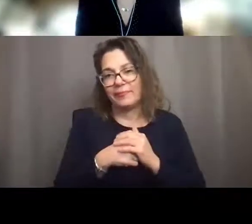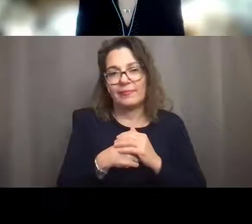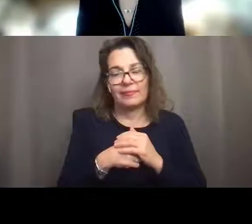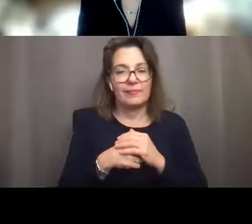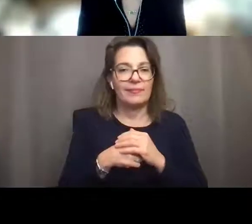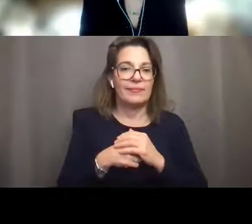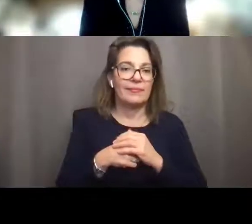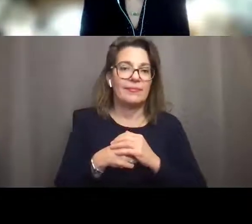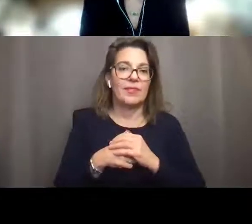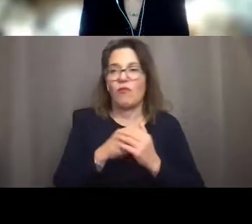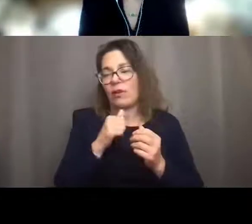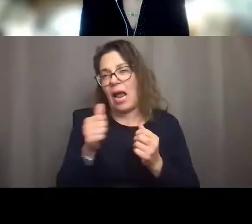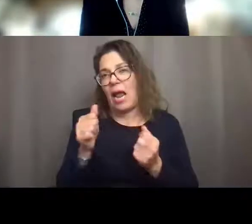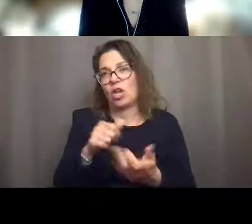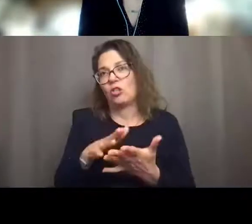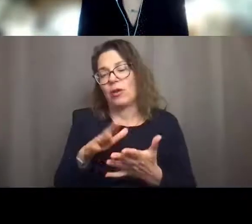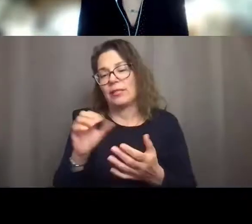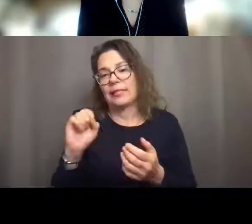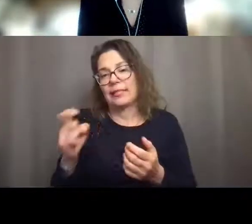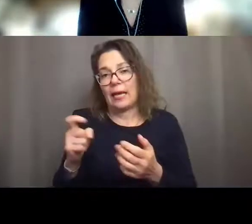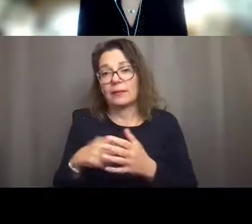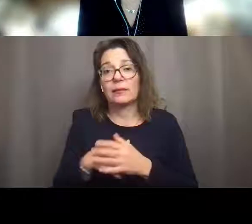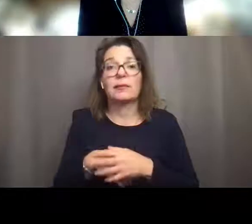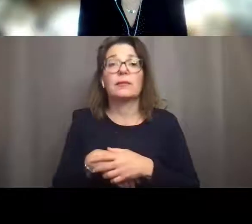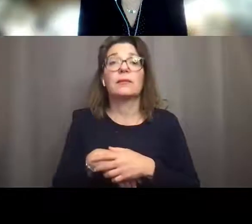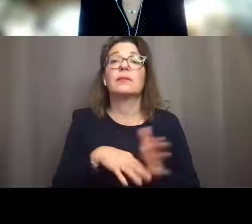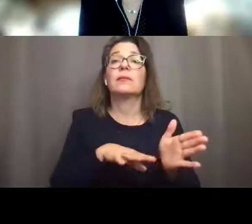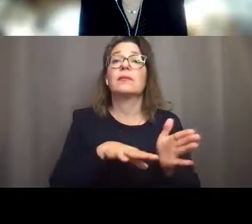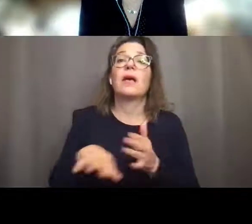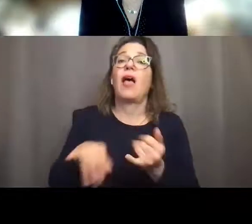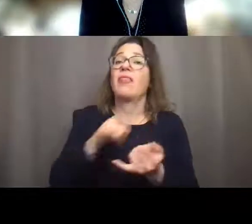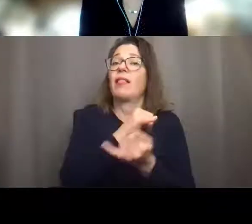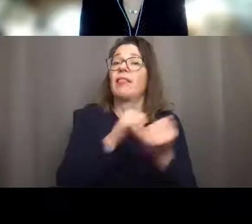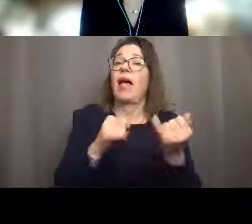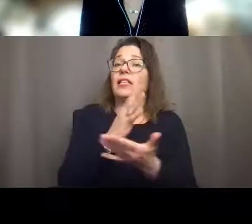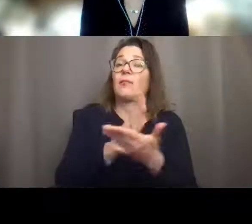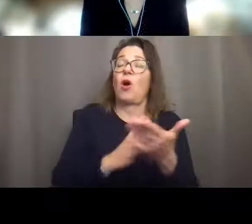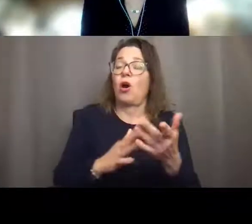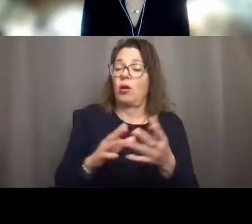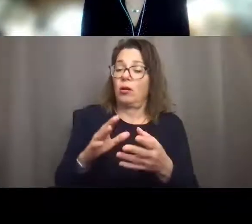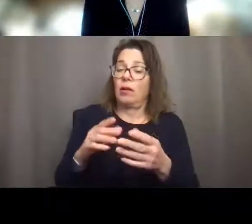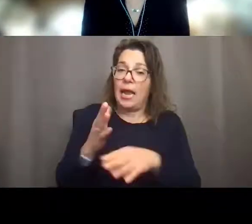Okay, so then the last element of the enhancing reproducibility through transparency